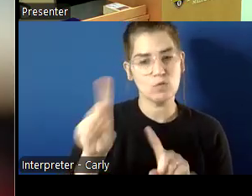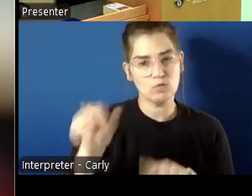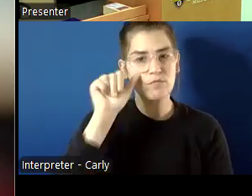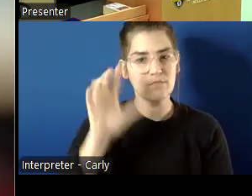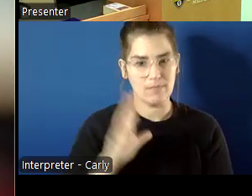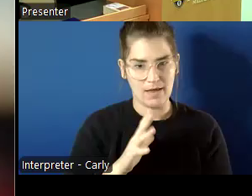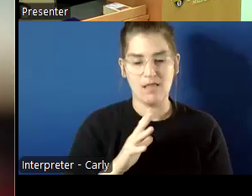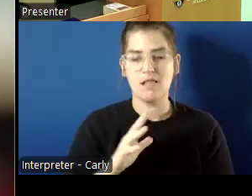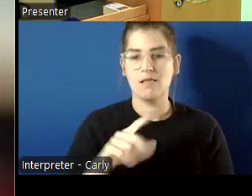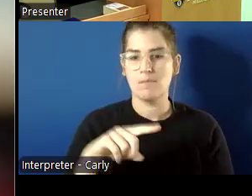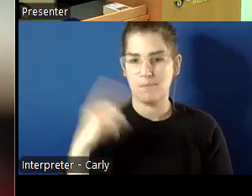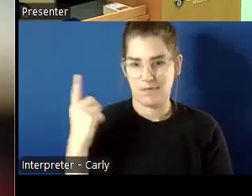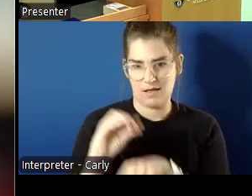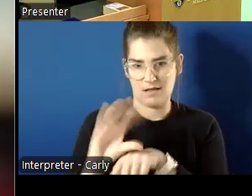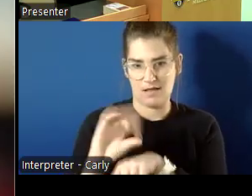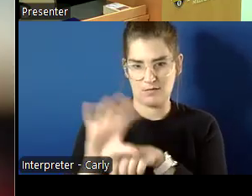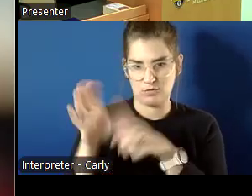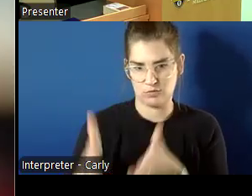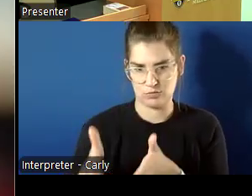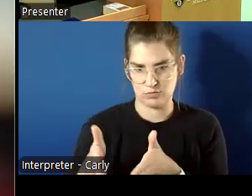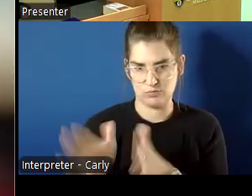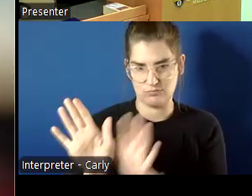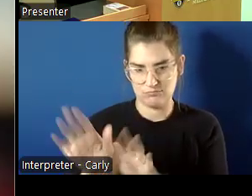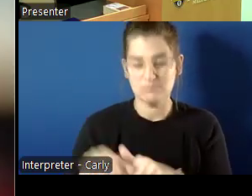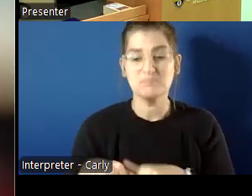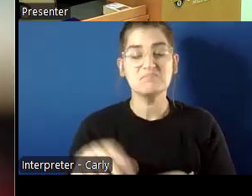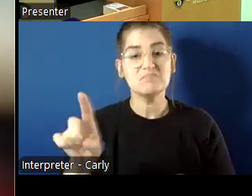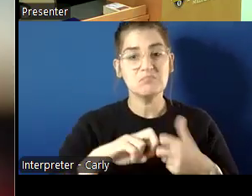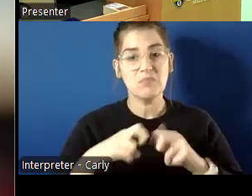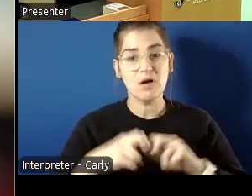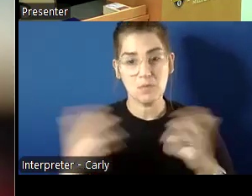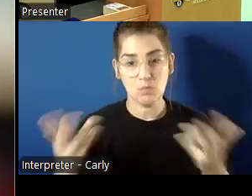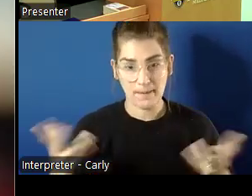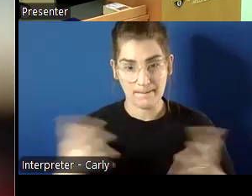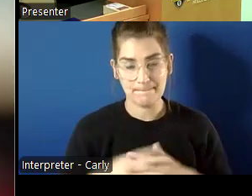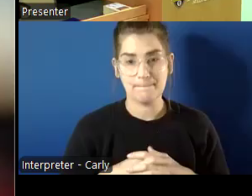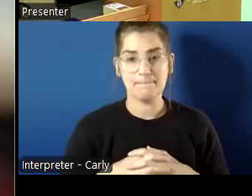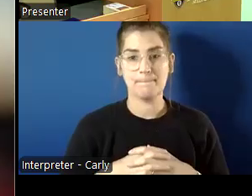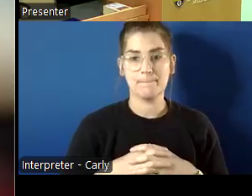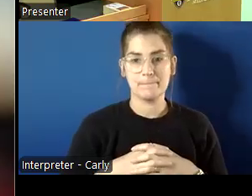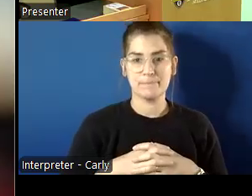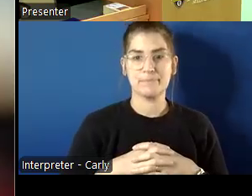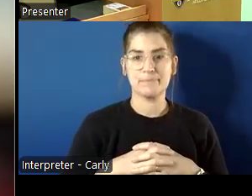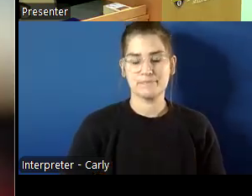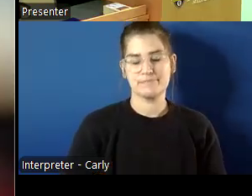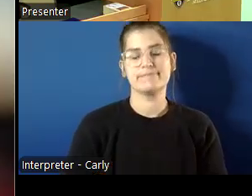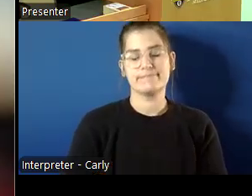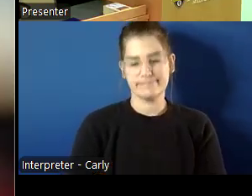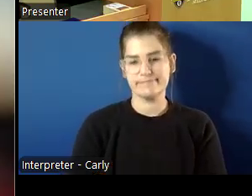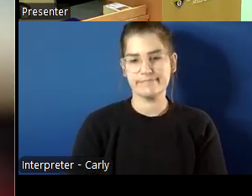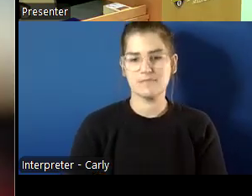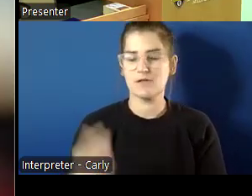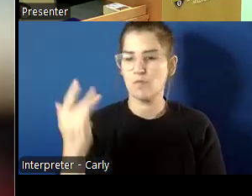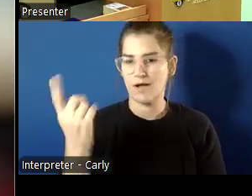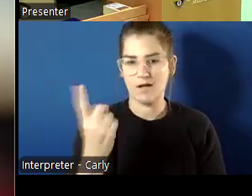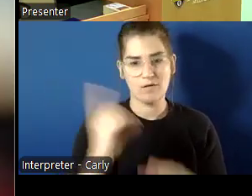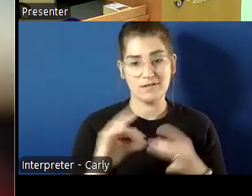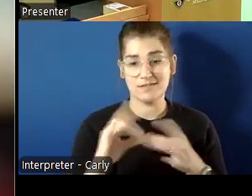the problem with that is this. This is why I say culture first. Both of Malik's parents